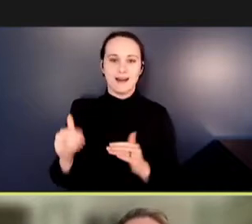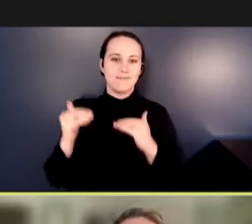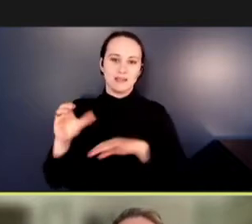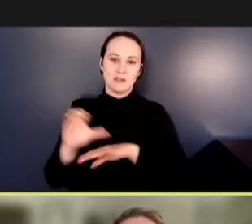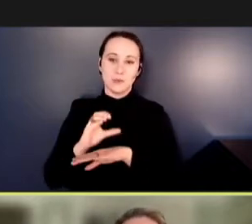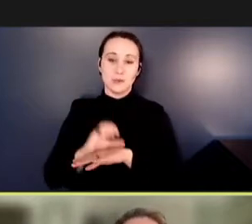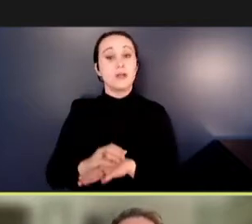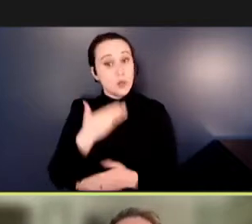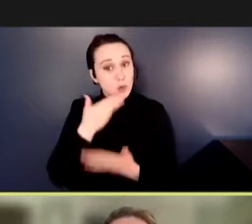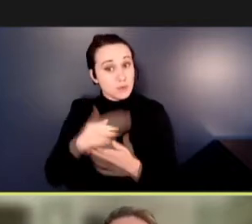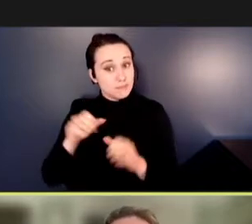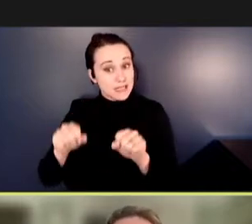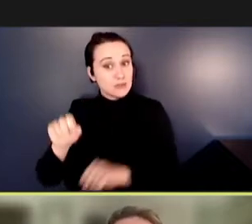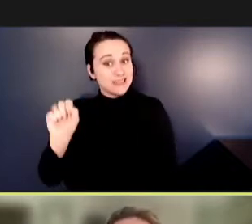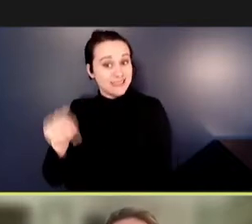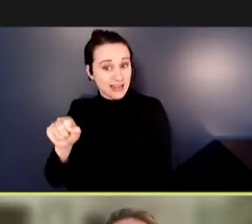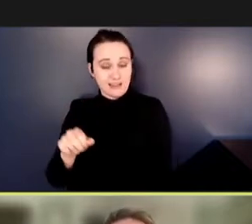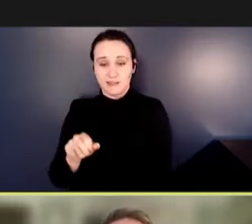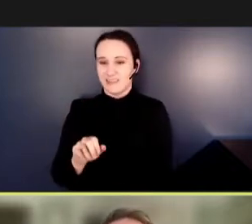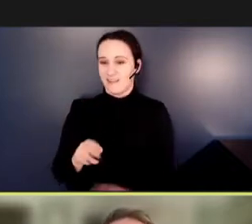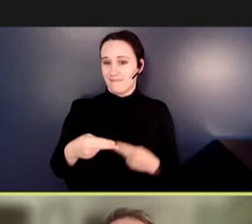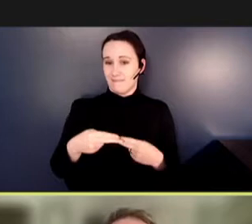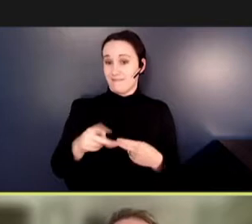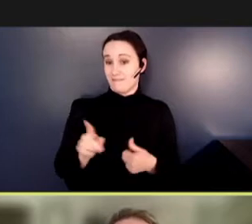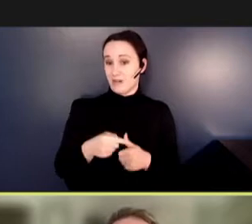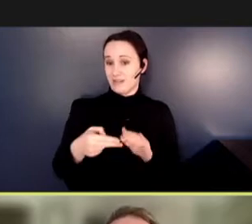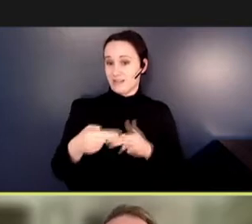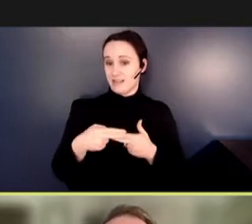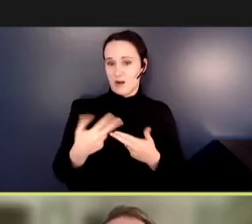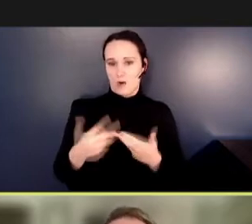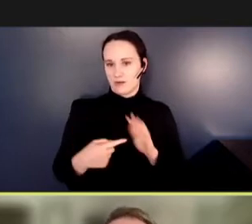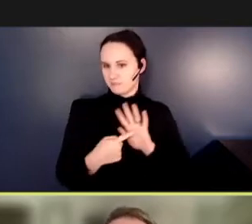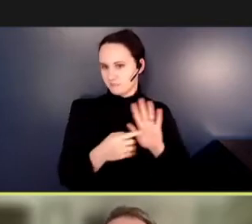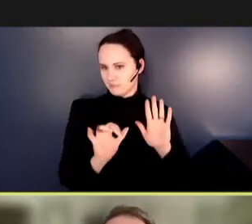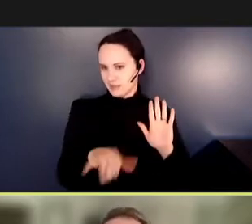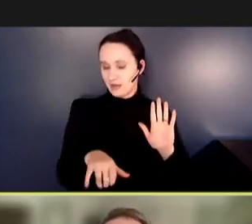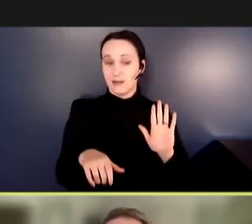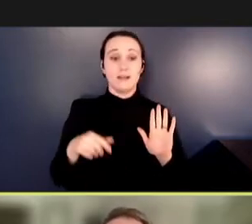we saw that on the first slide. But we, this is far from realizing most of these technologies